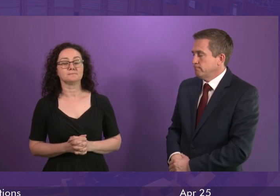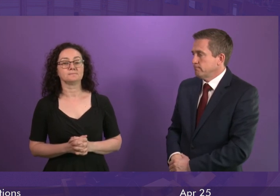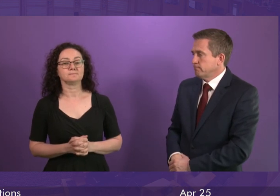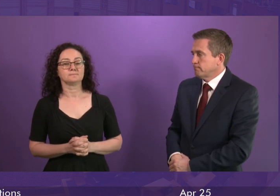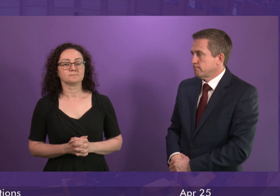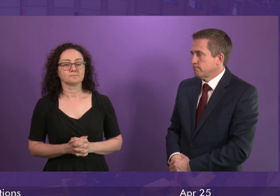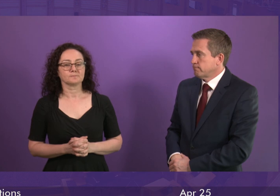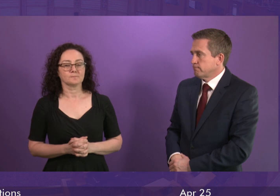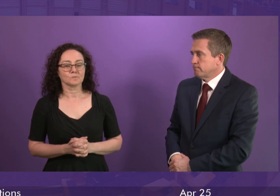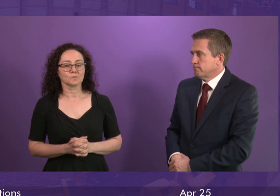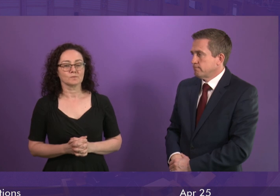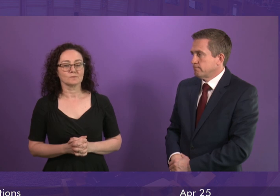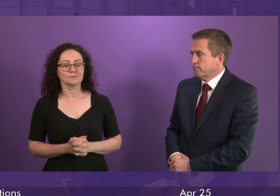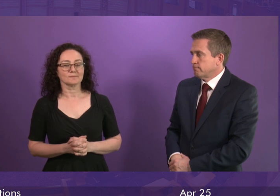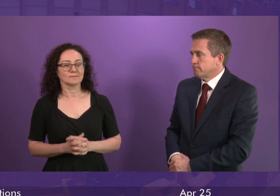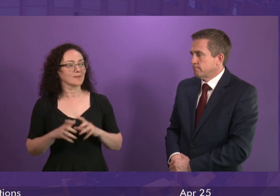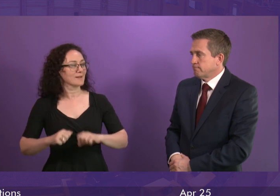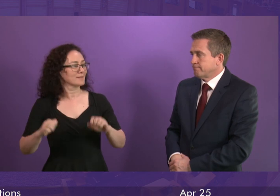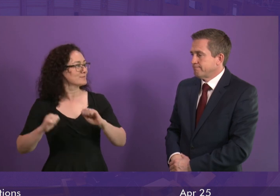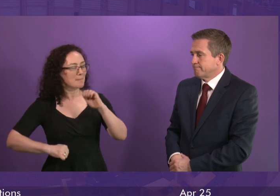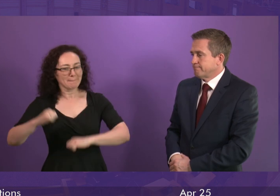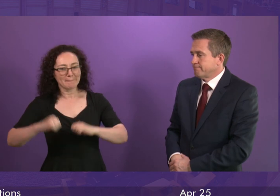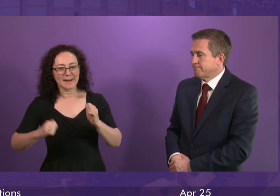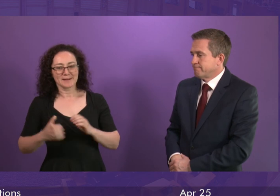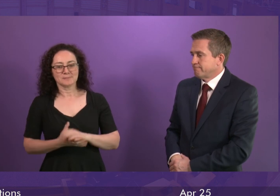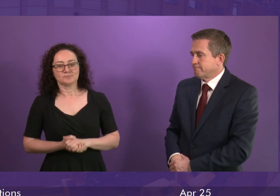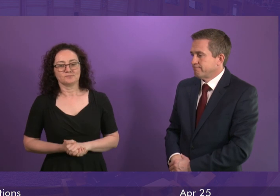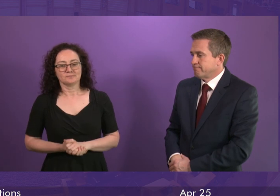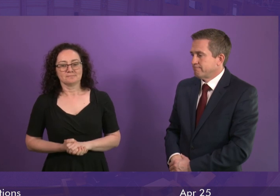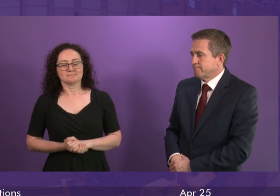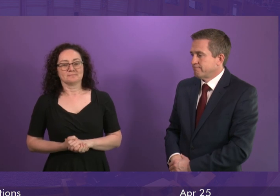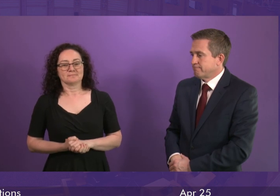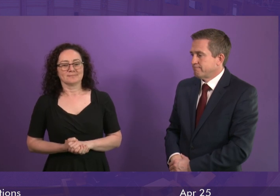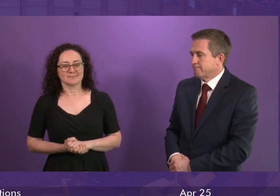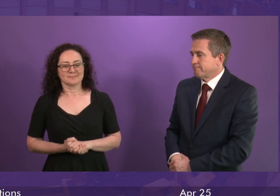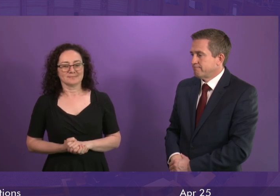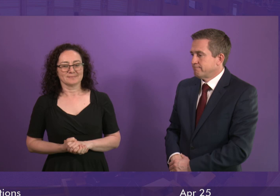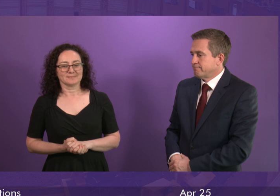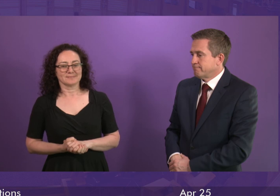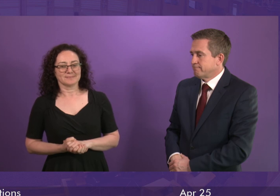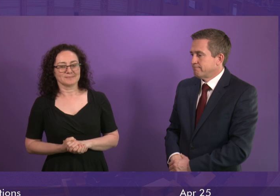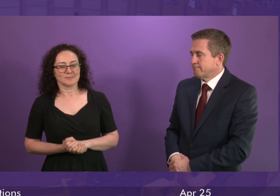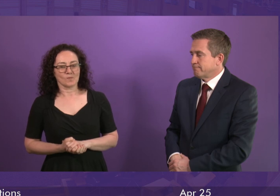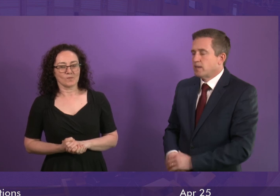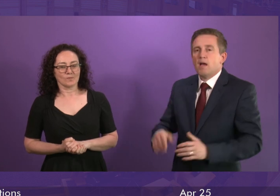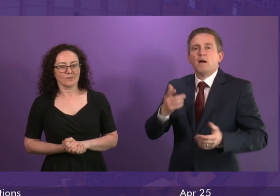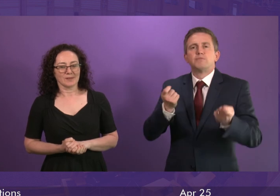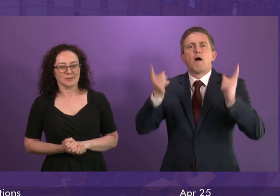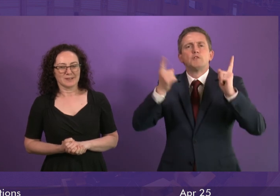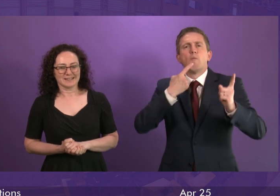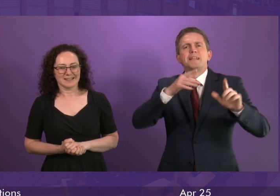Order, please. That is enough. The First Minister: